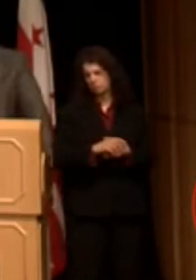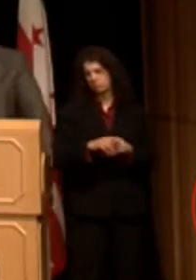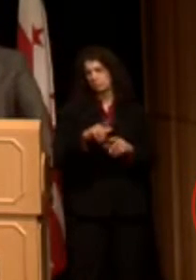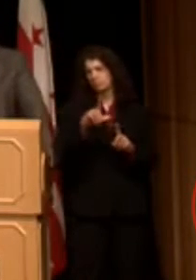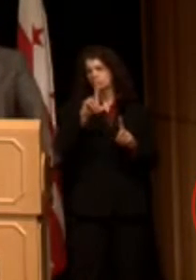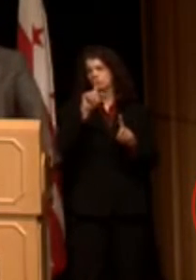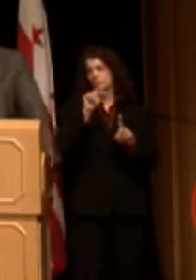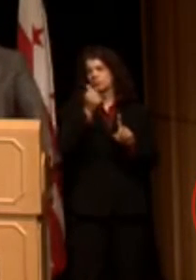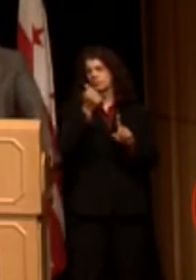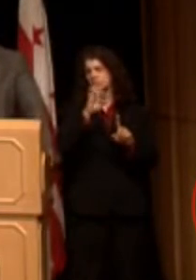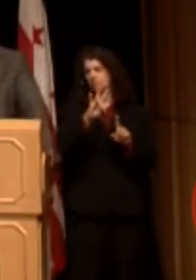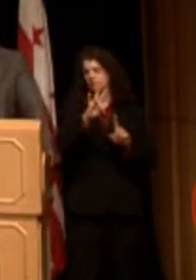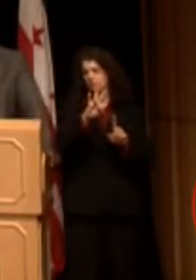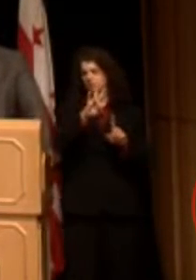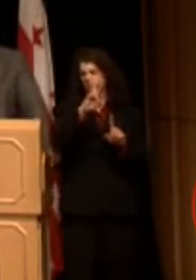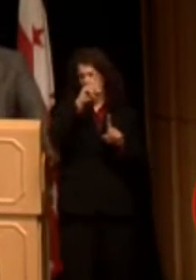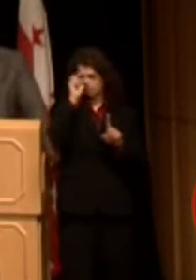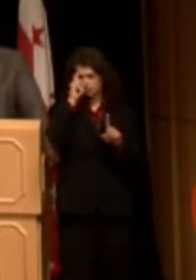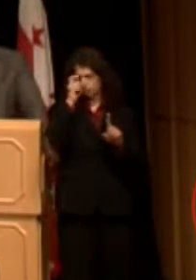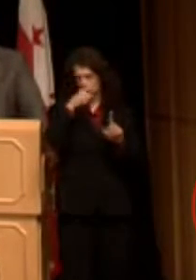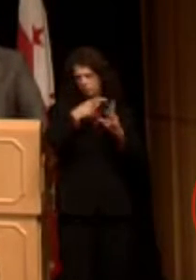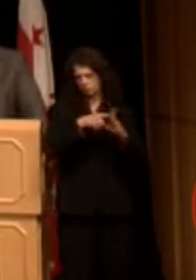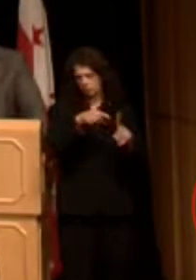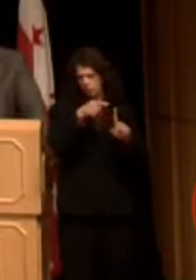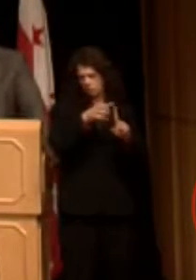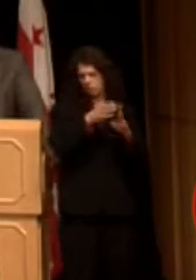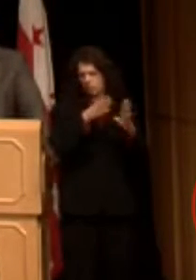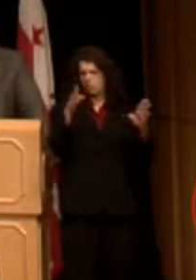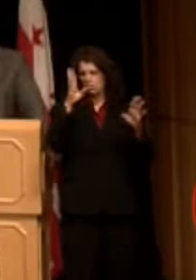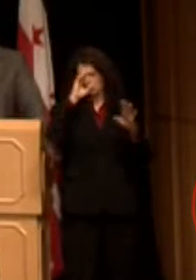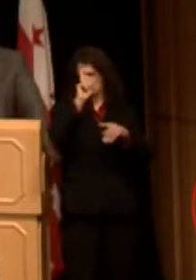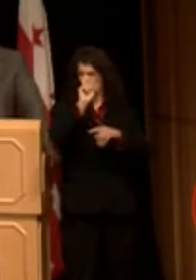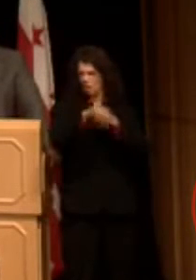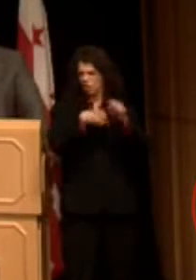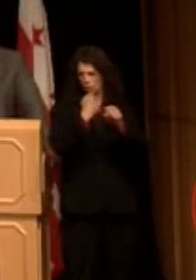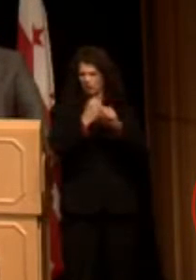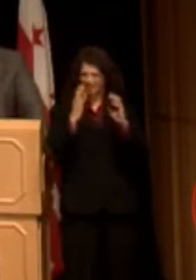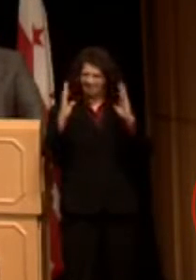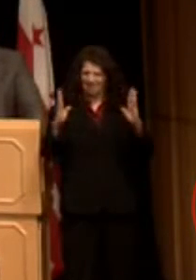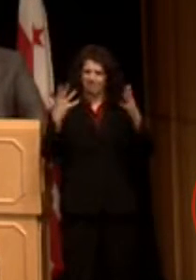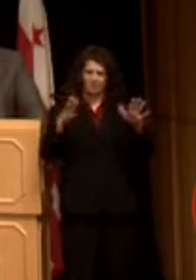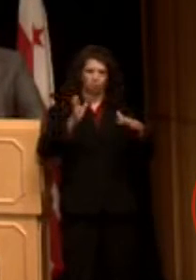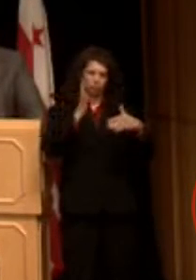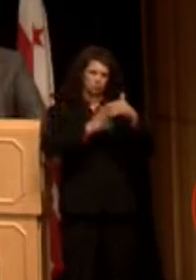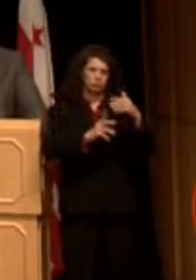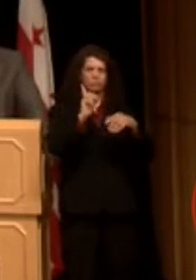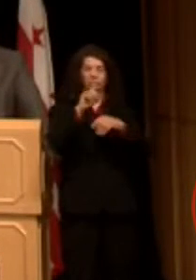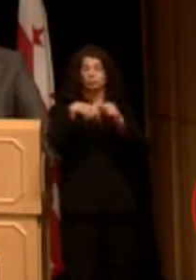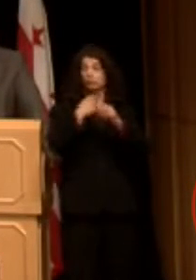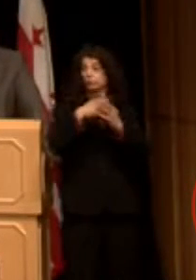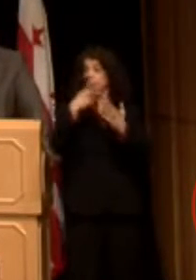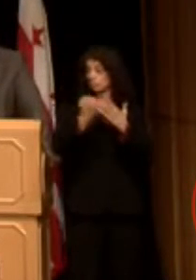LASTING THROUGH THE SUMMER OF 2018. LAST BUT NOT LEAST, BUT A PROJECT THAT IS NEAR AND DEAR TO